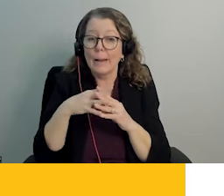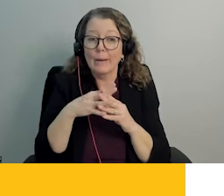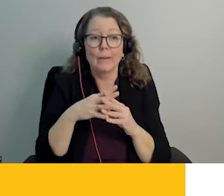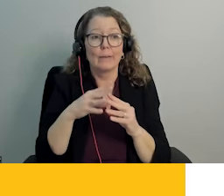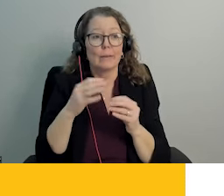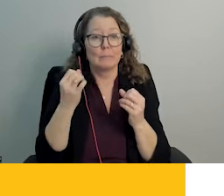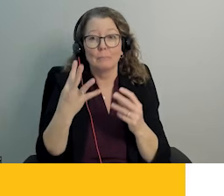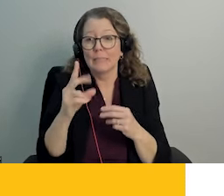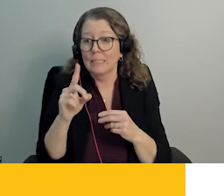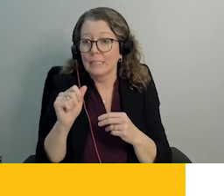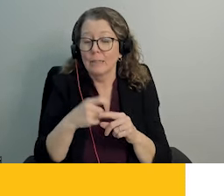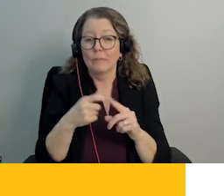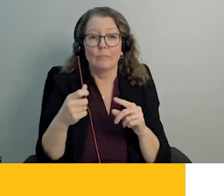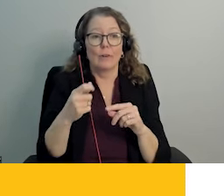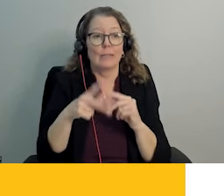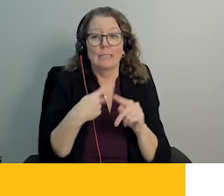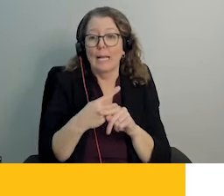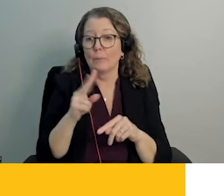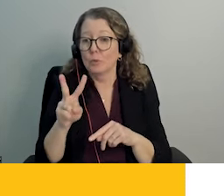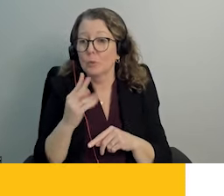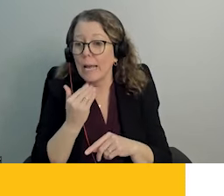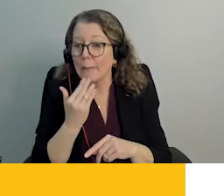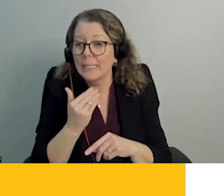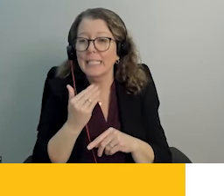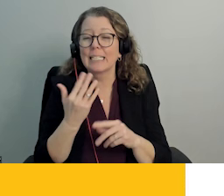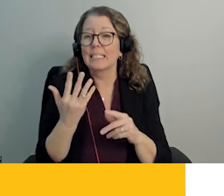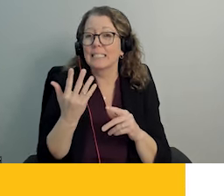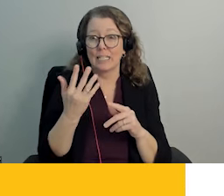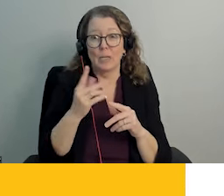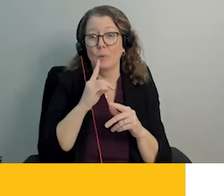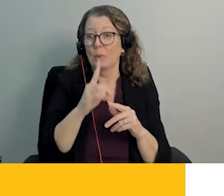for type two diabetes and other things. And I can talk about that for a long time as well.